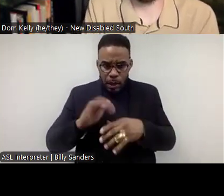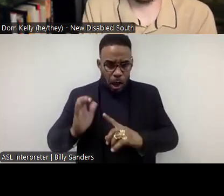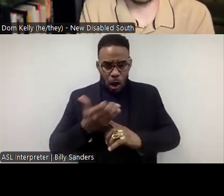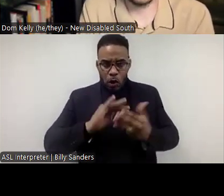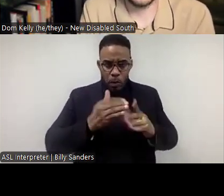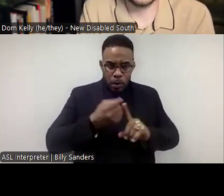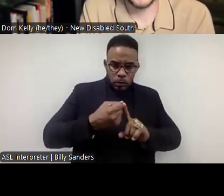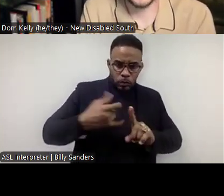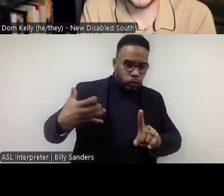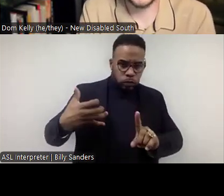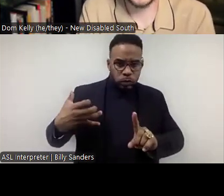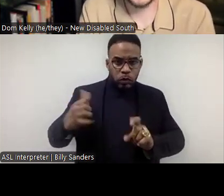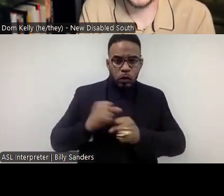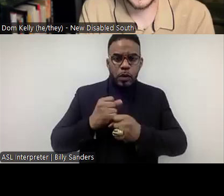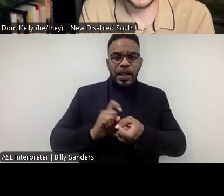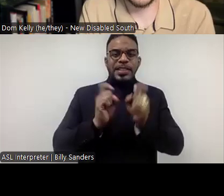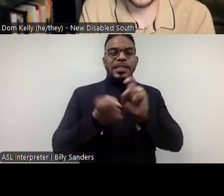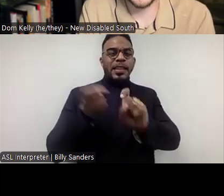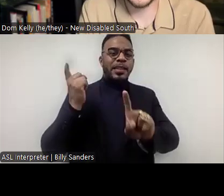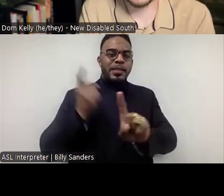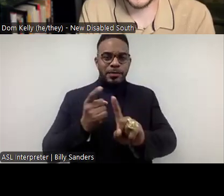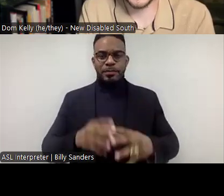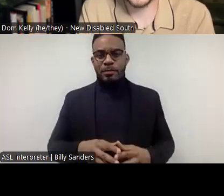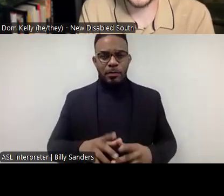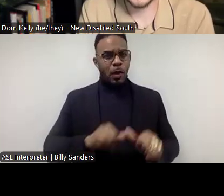folks in our community, also bring more people into our